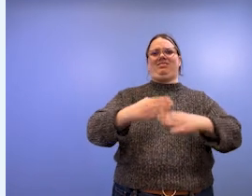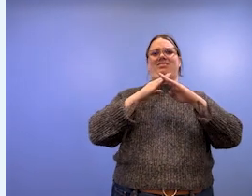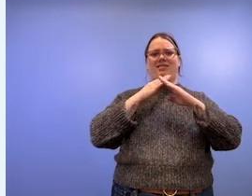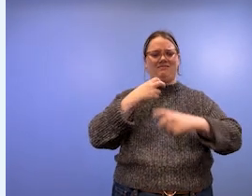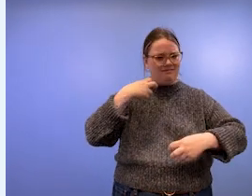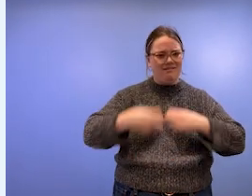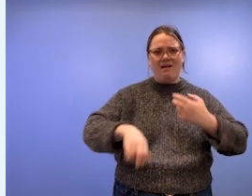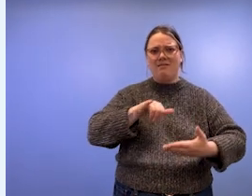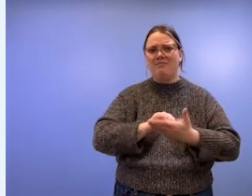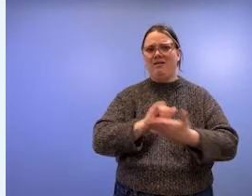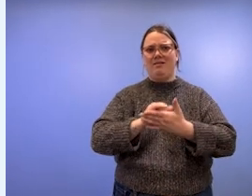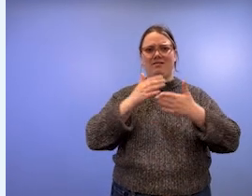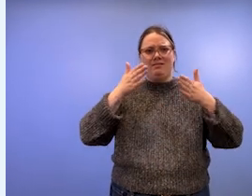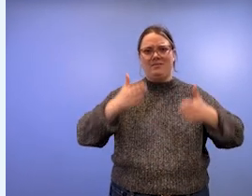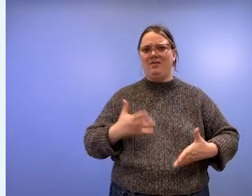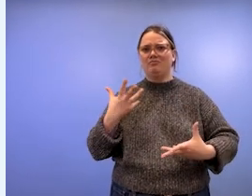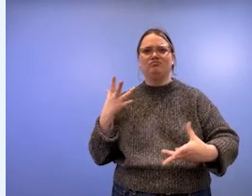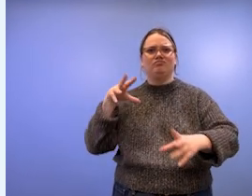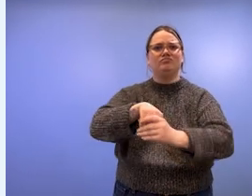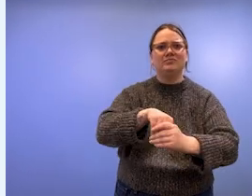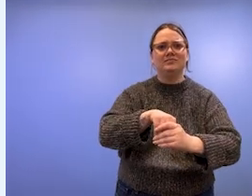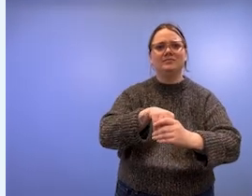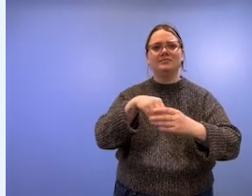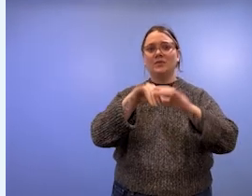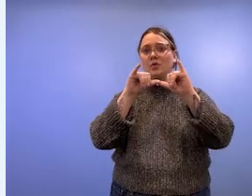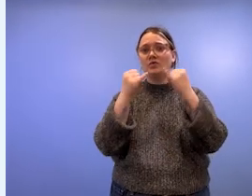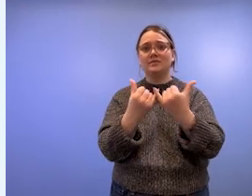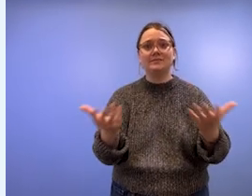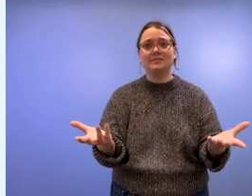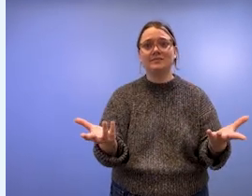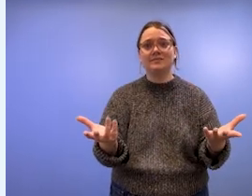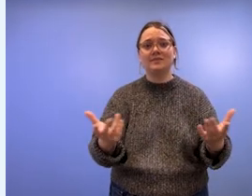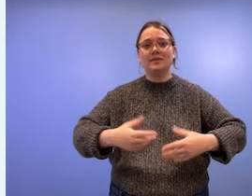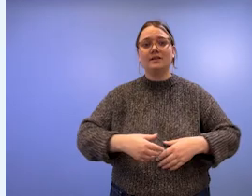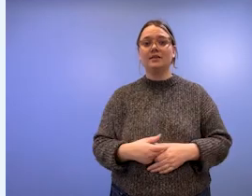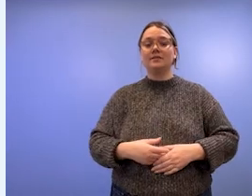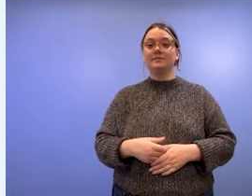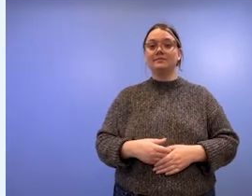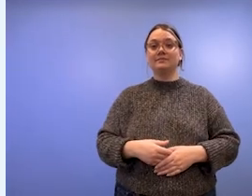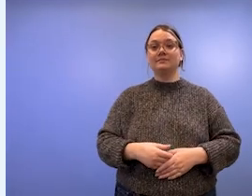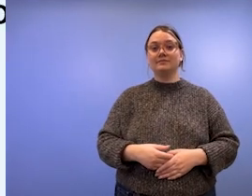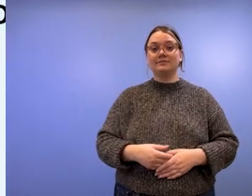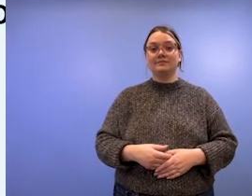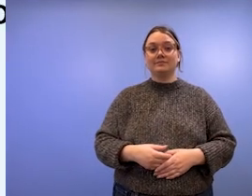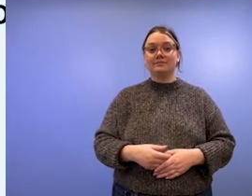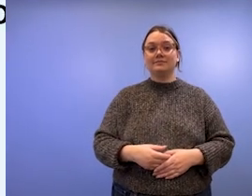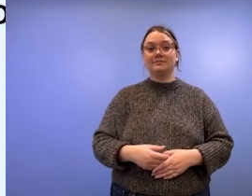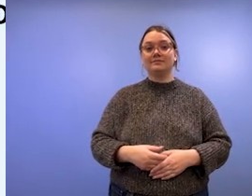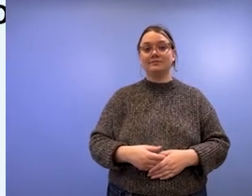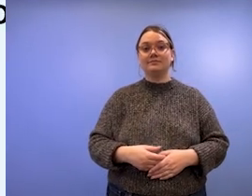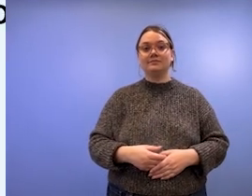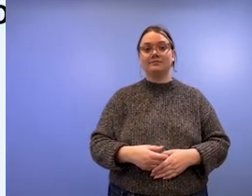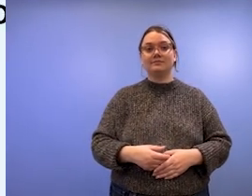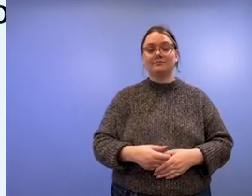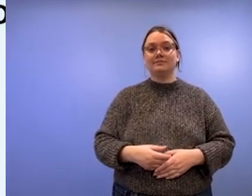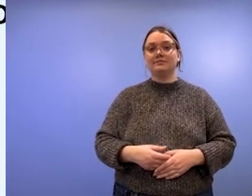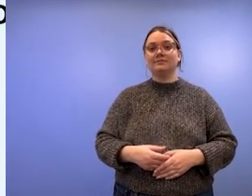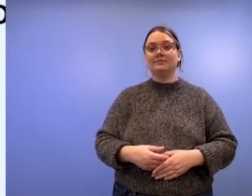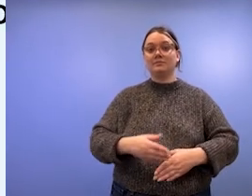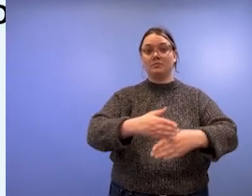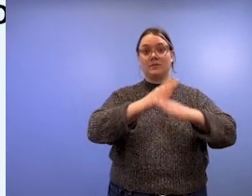for disabled people to participate fully in society. OK, so barriers to accessibility.